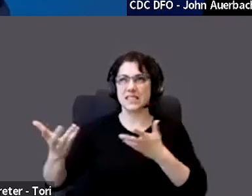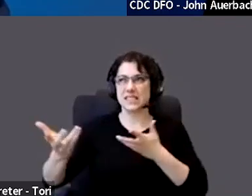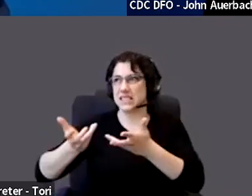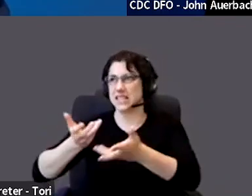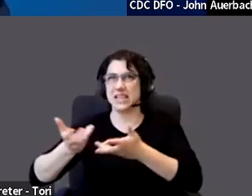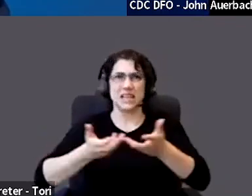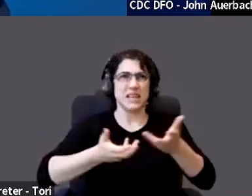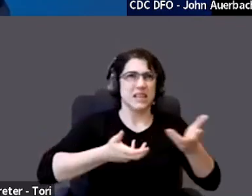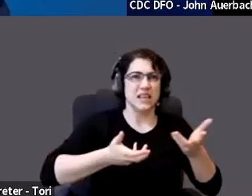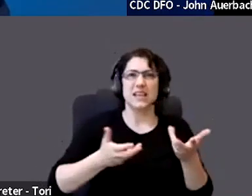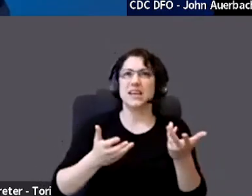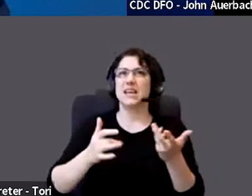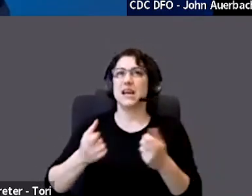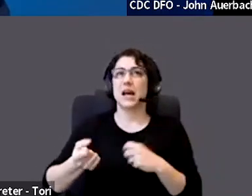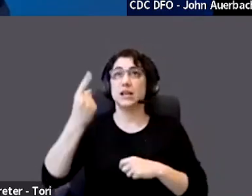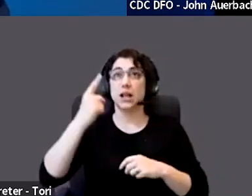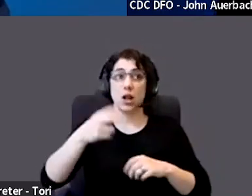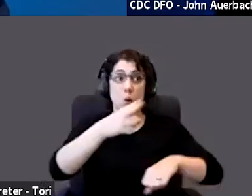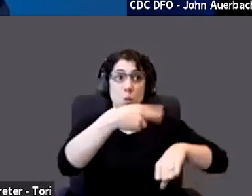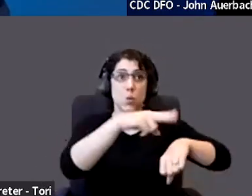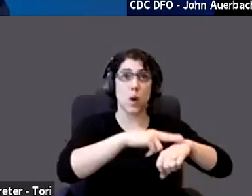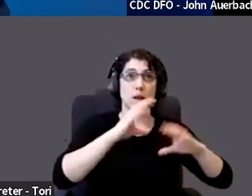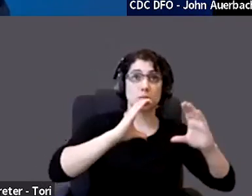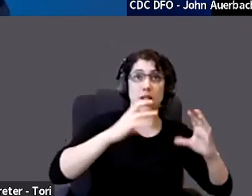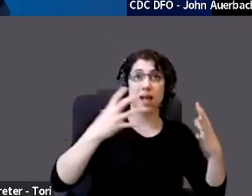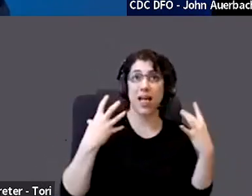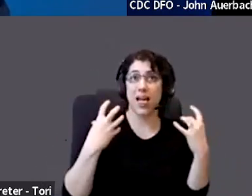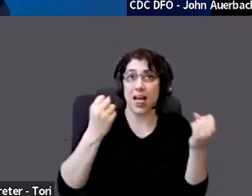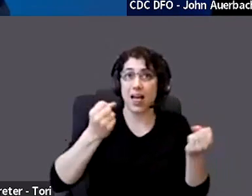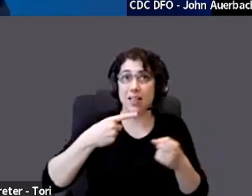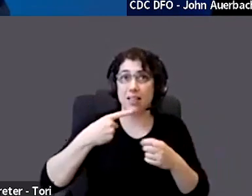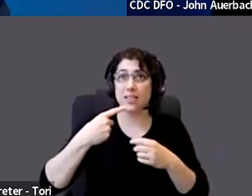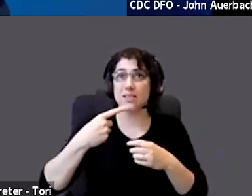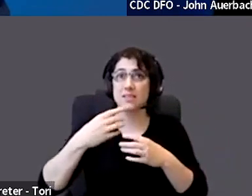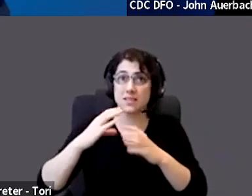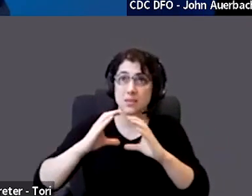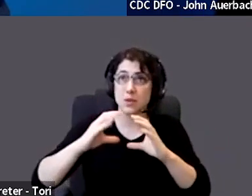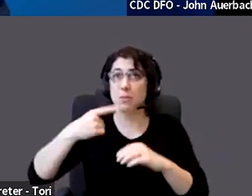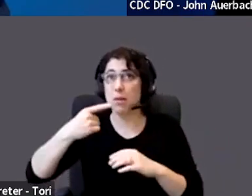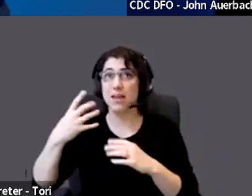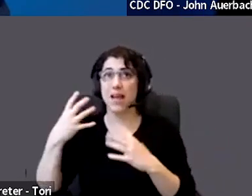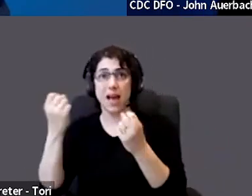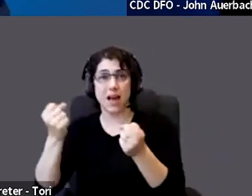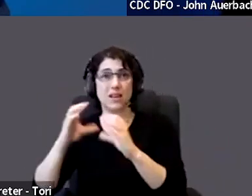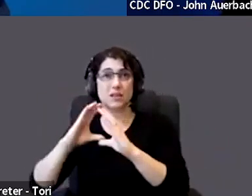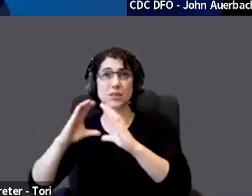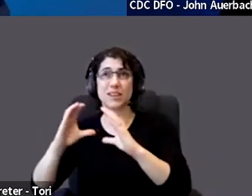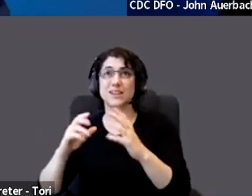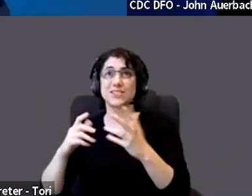between just regular communications, health communication, public health communication. They all have nuances; can really also help down and break